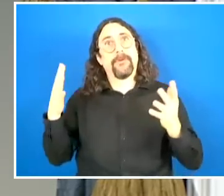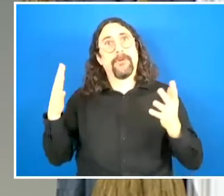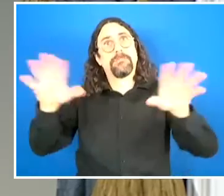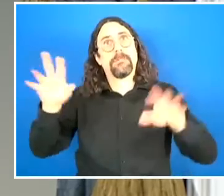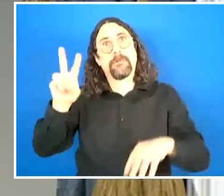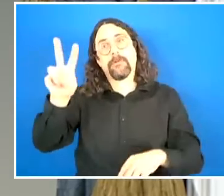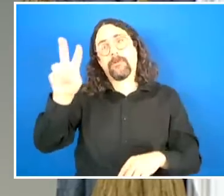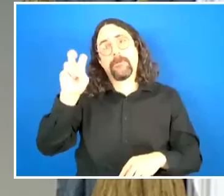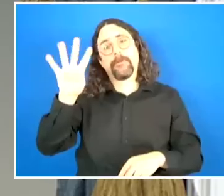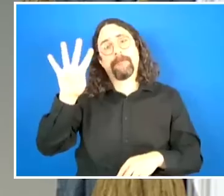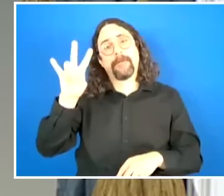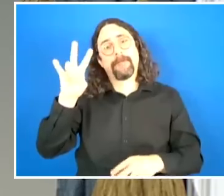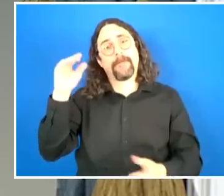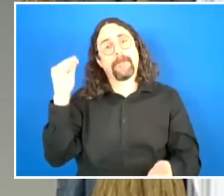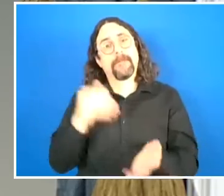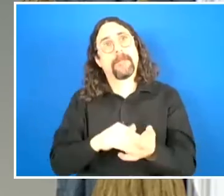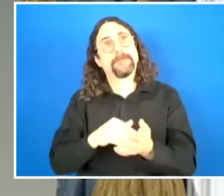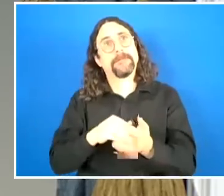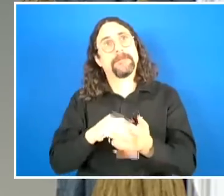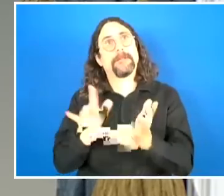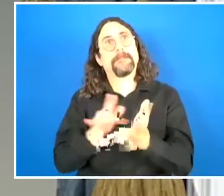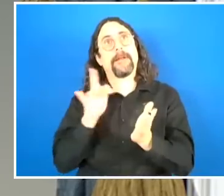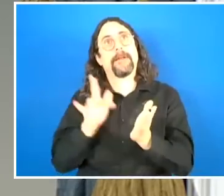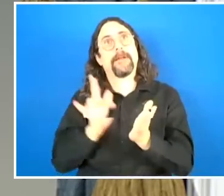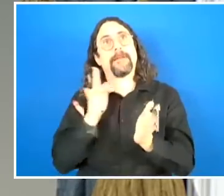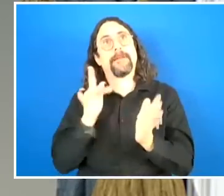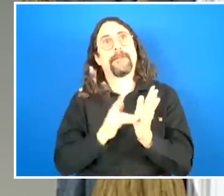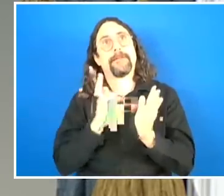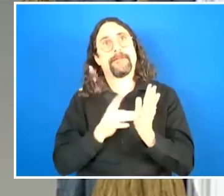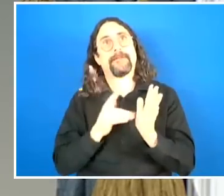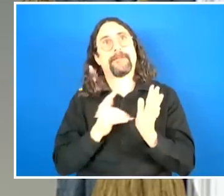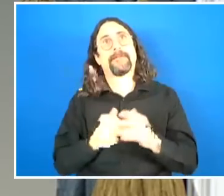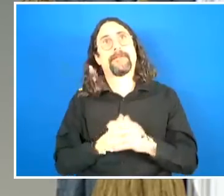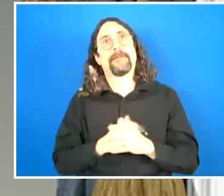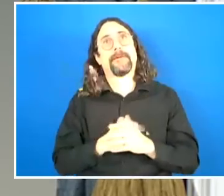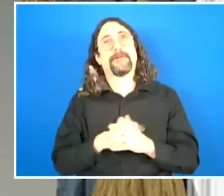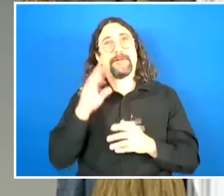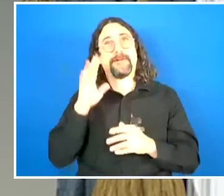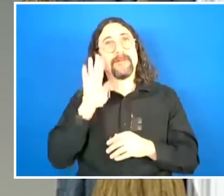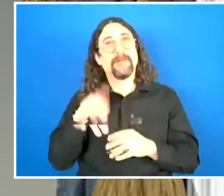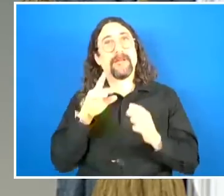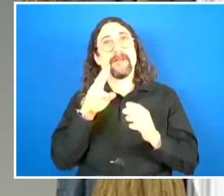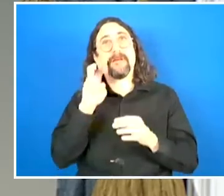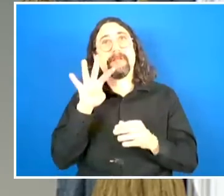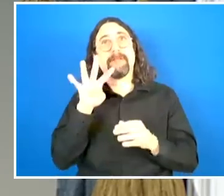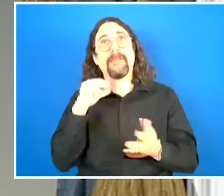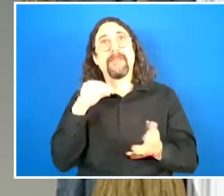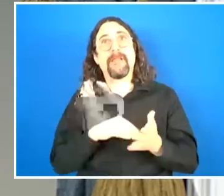LENT TO ETH ENTIRE SCHOOL SOME OF ATLANTA, SEATTLE, DETROIT AND SAN FRANCISCO